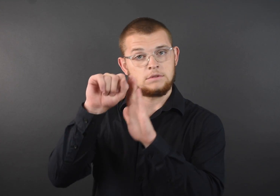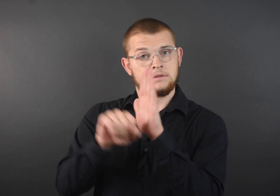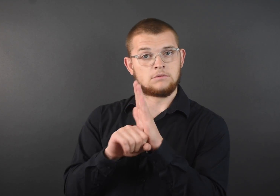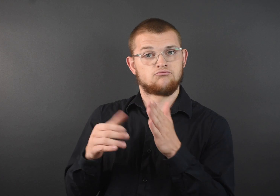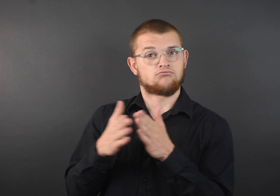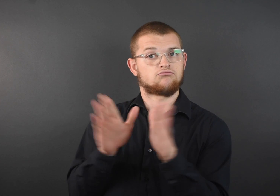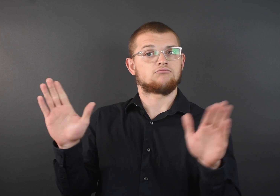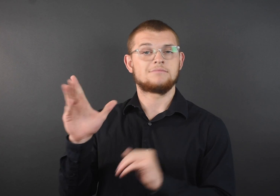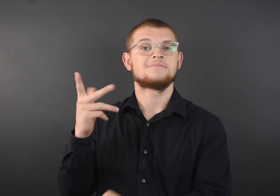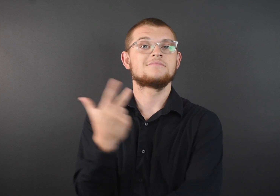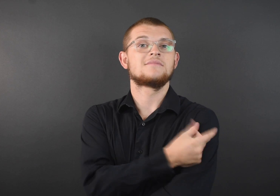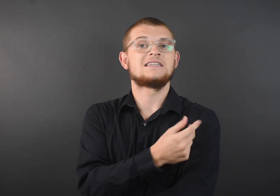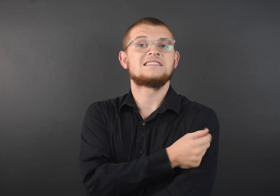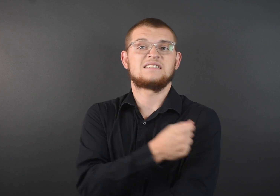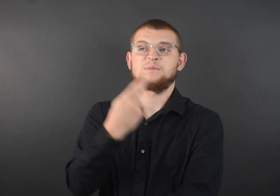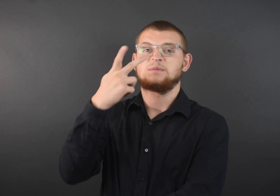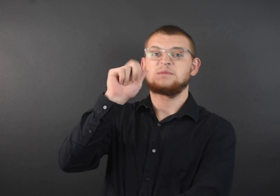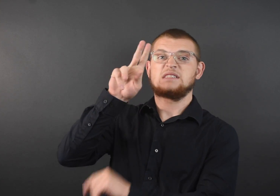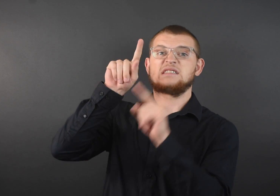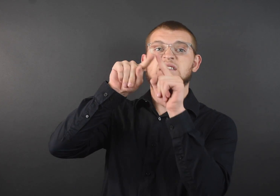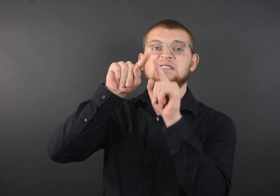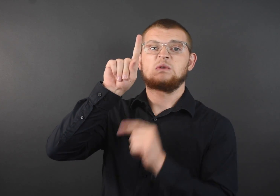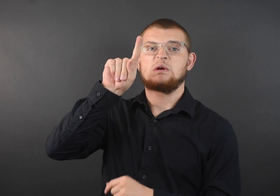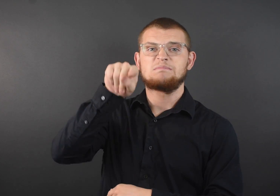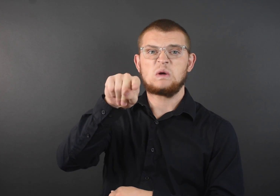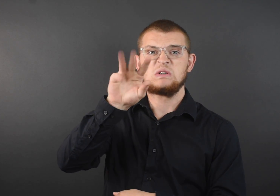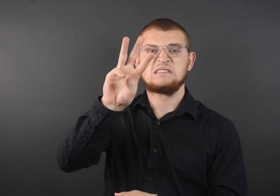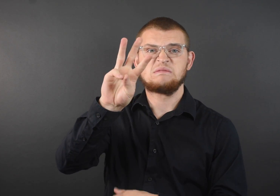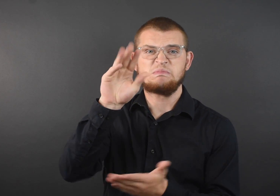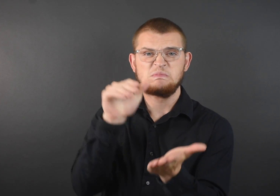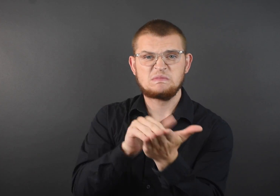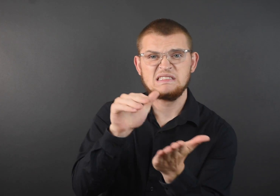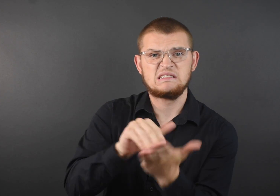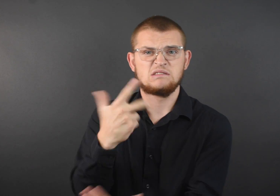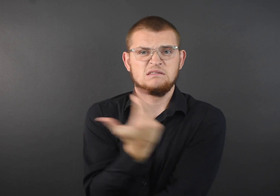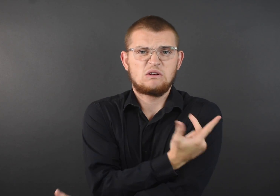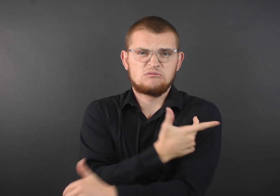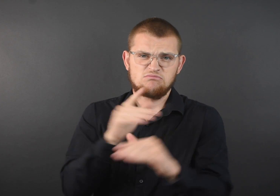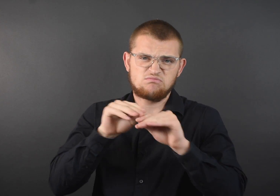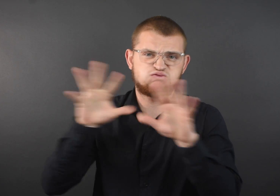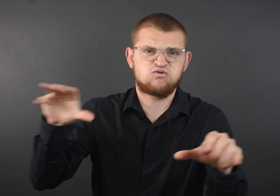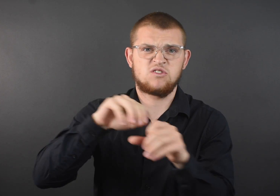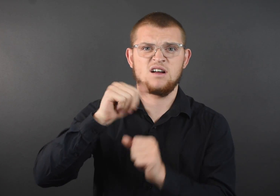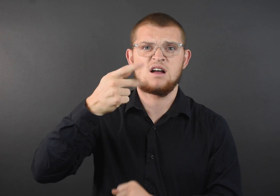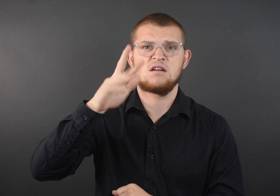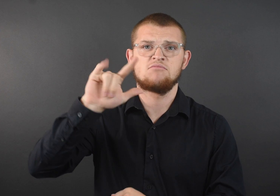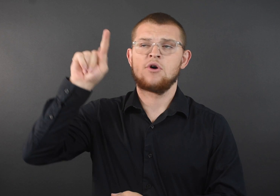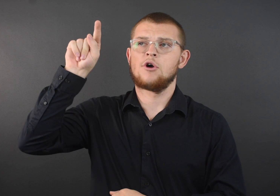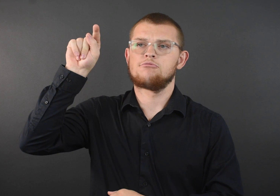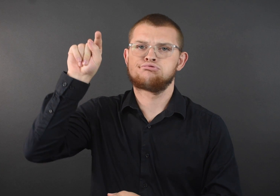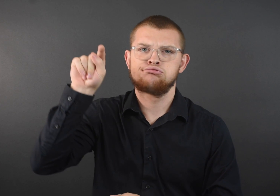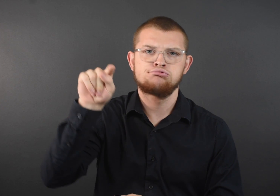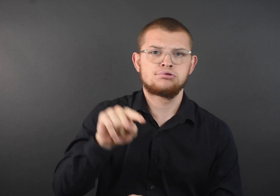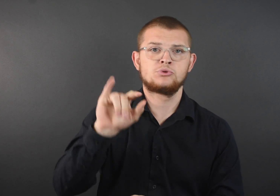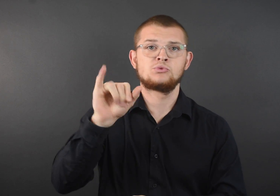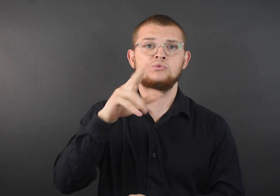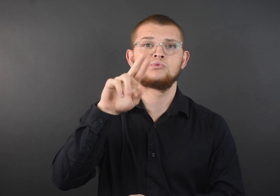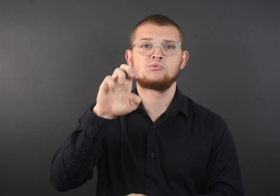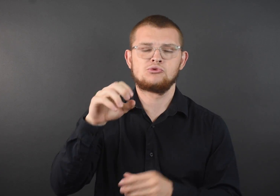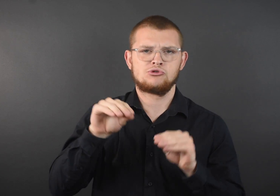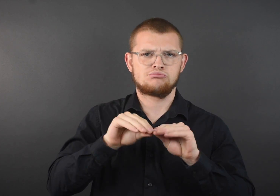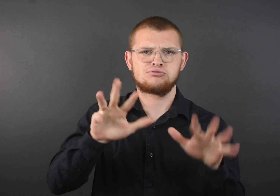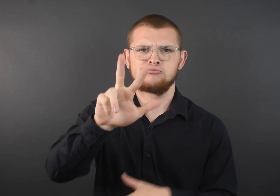Statewide, vaccinations have dropped from a peak of 1.6 million doses in April to about 370,000